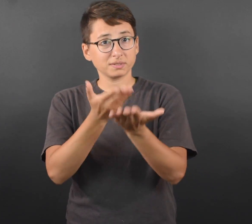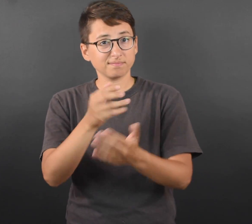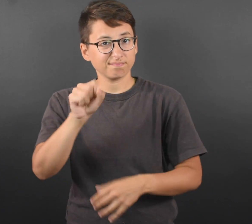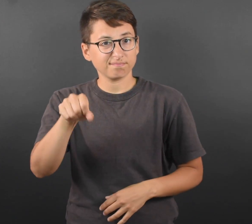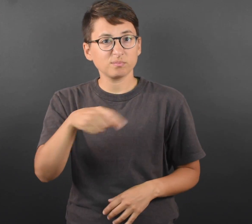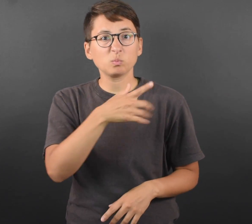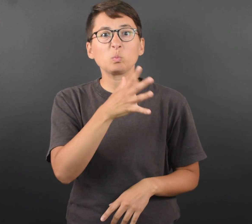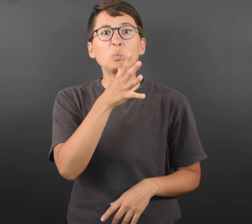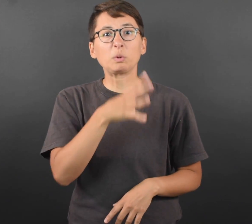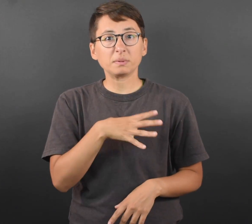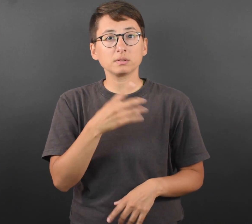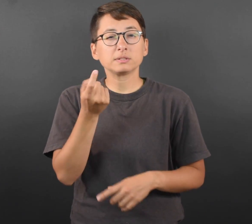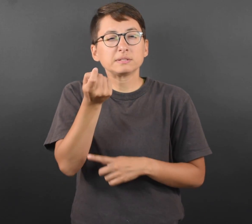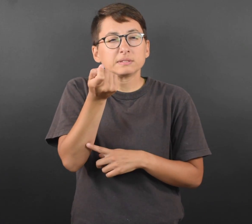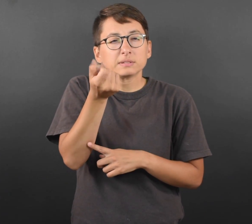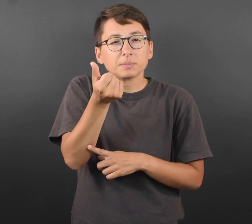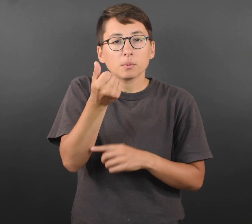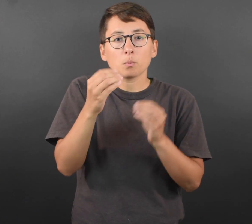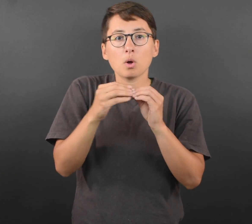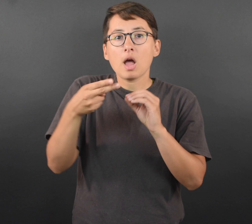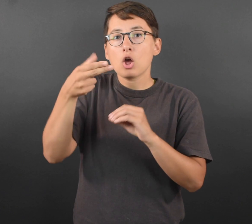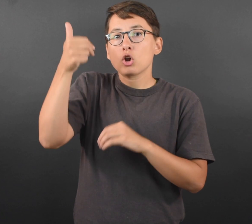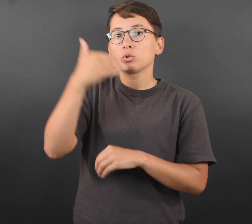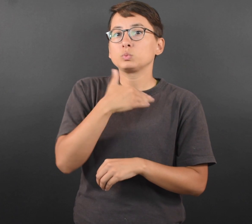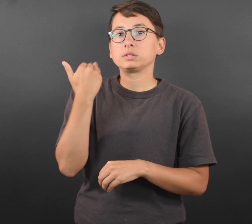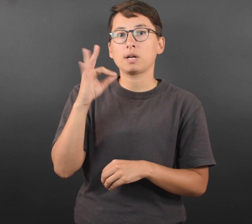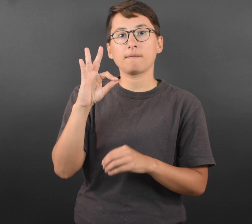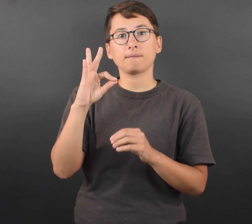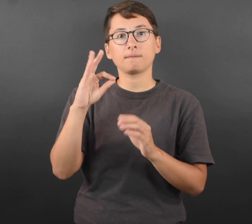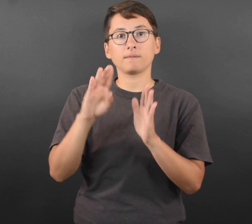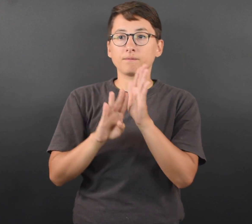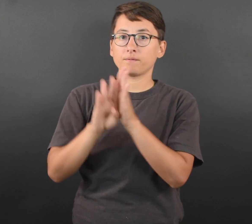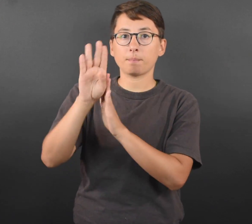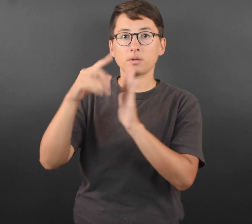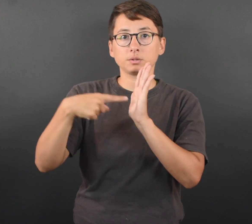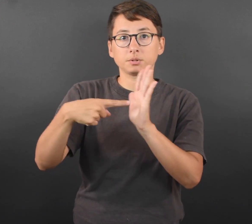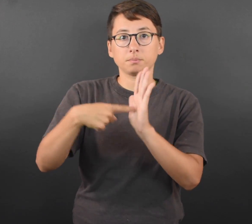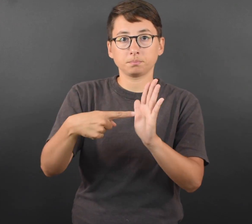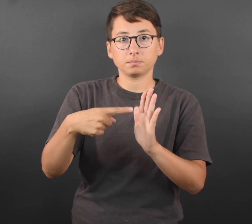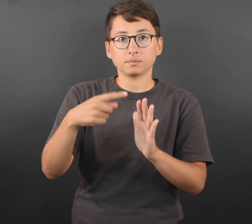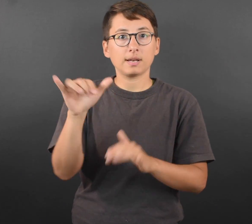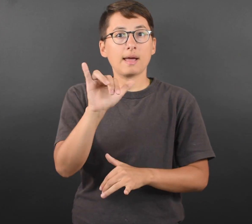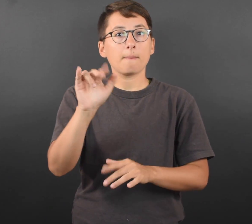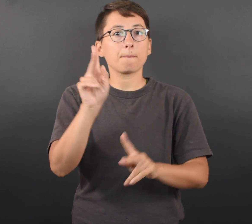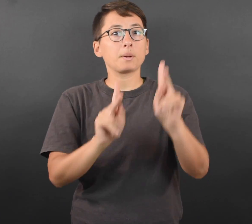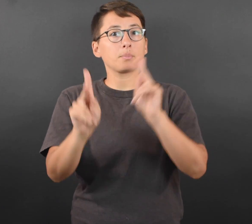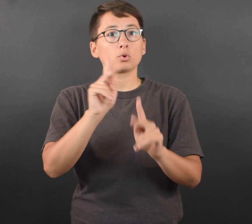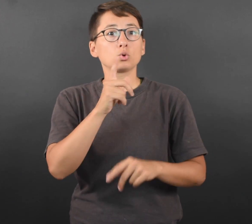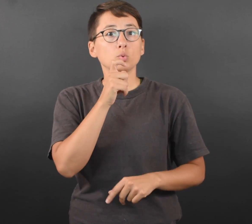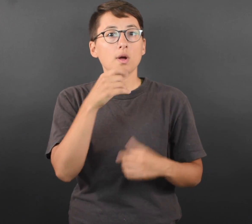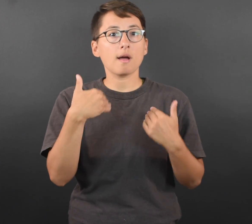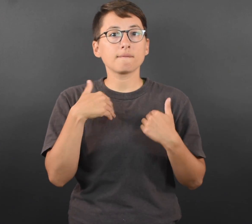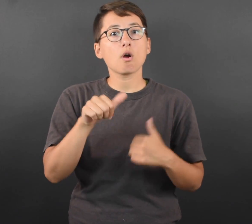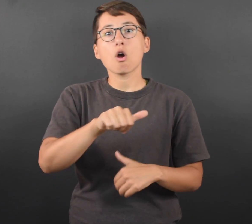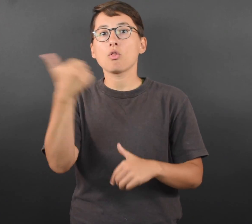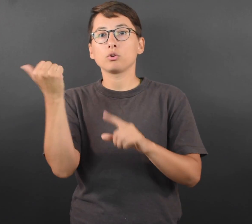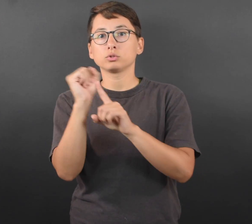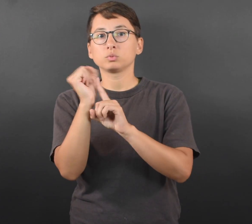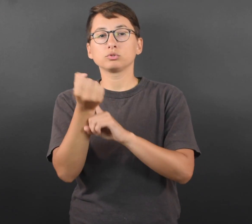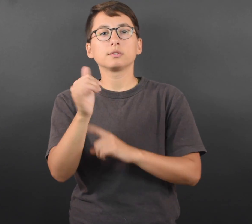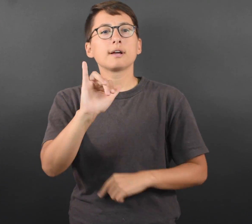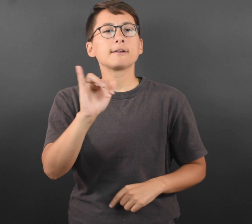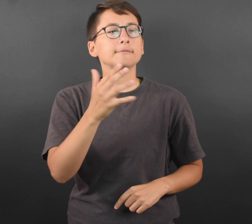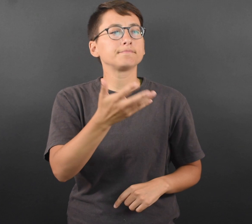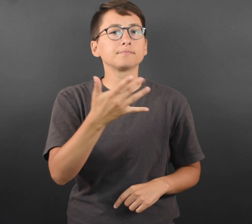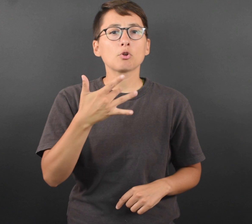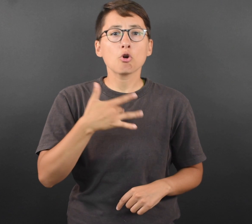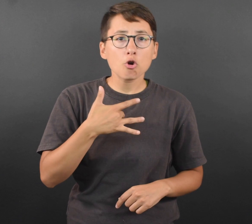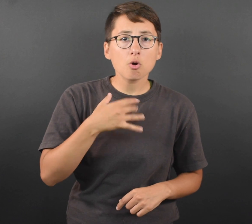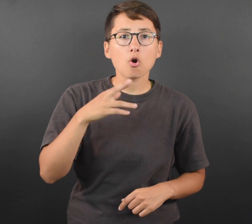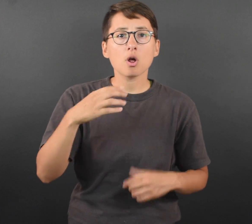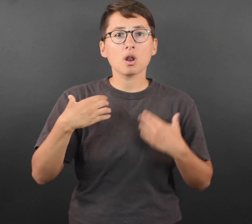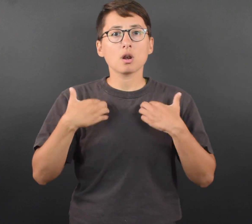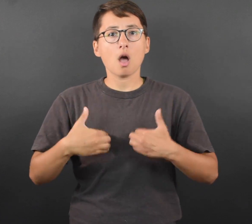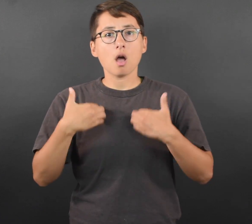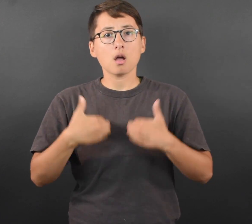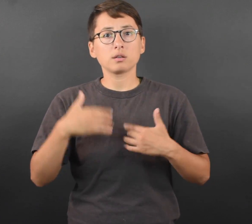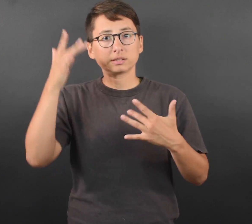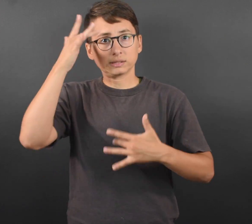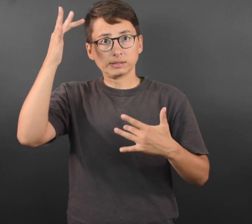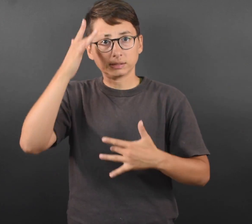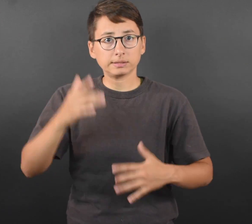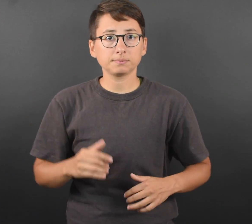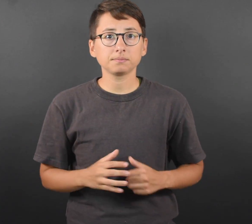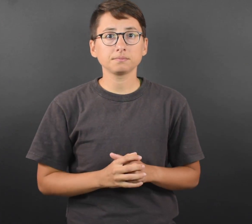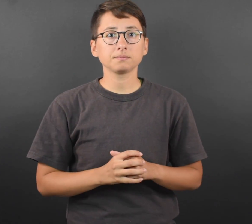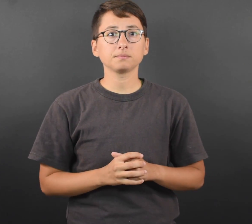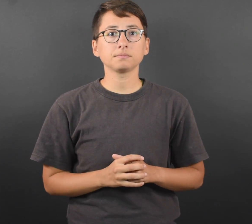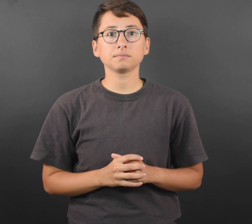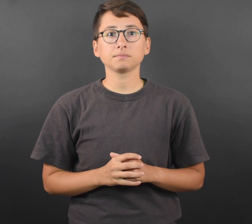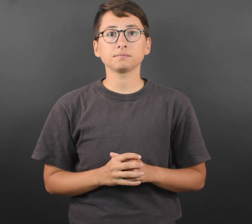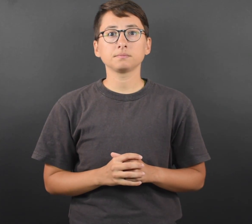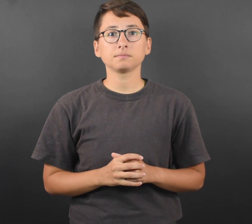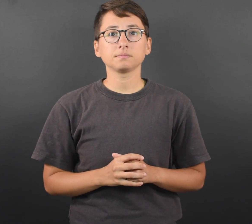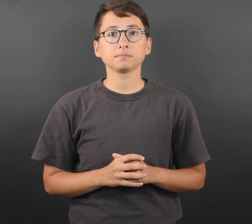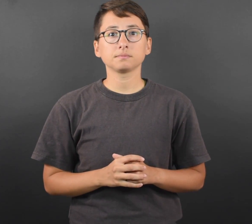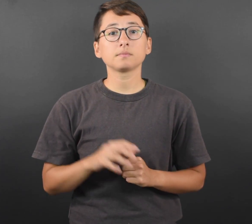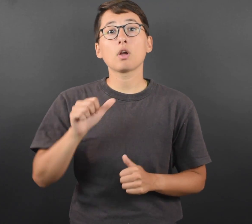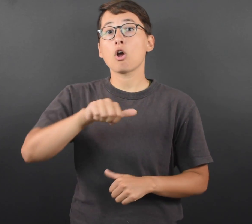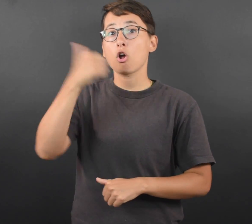risk of developing symptoms, as are people who had other conditions like heart or lung disease.